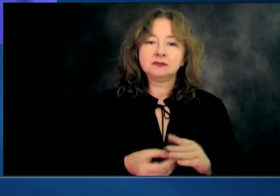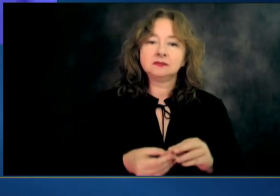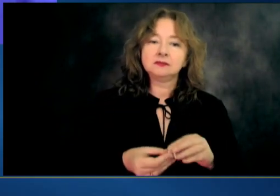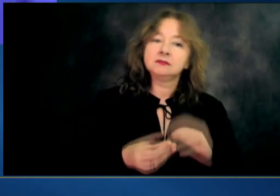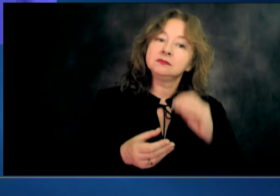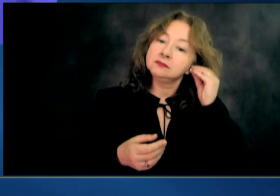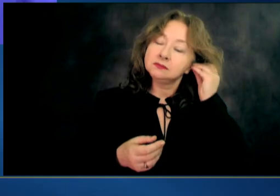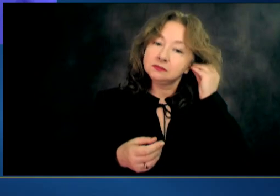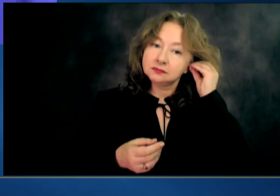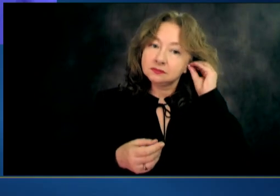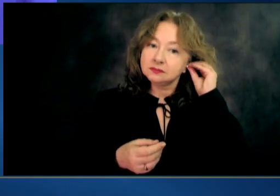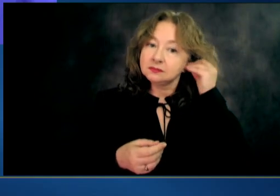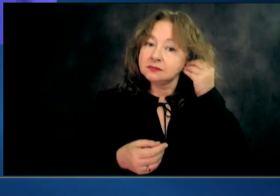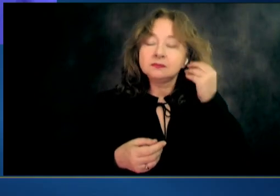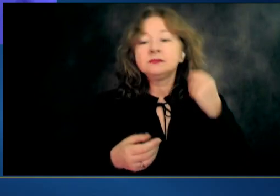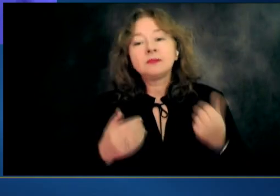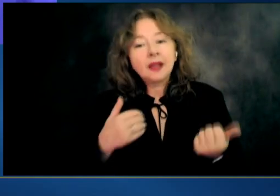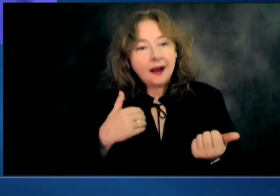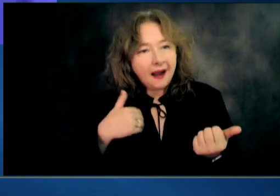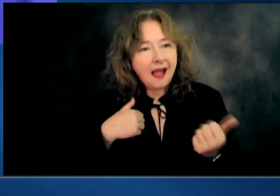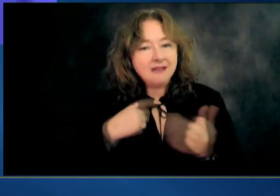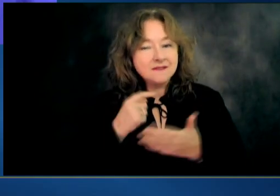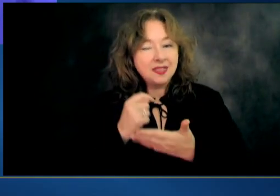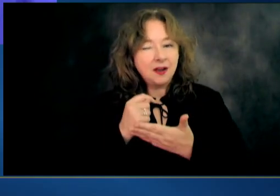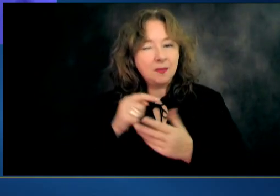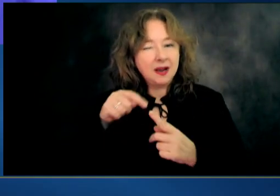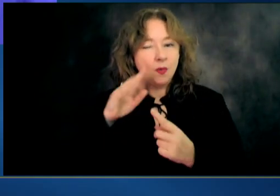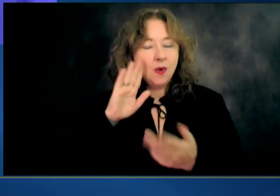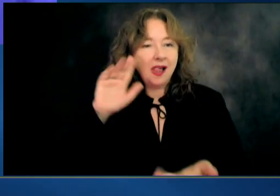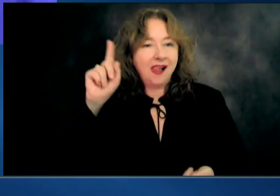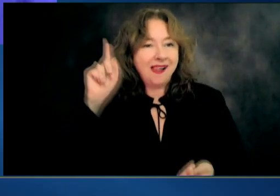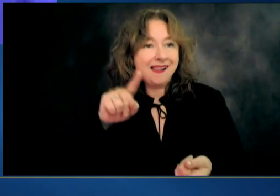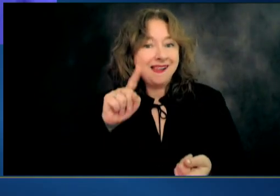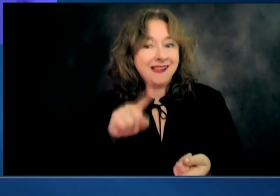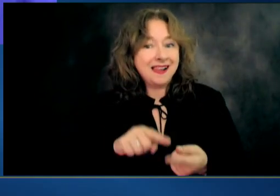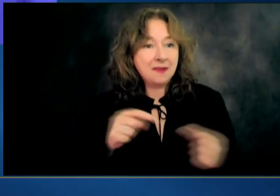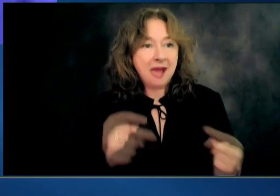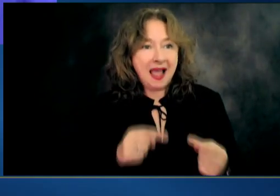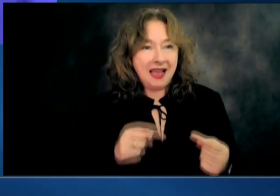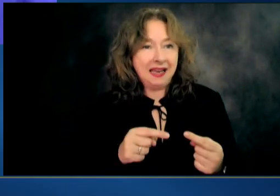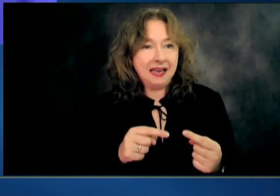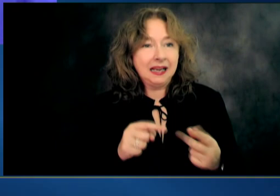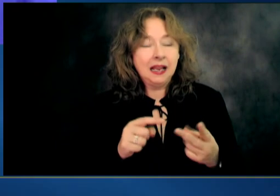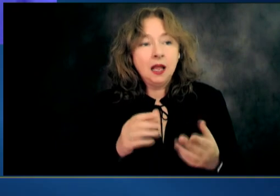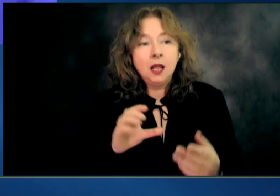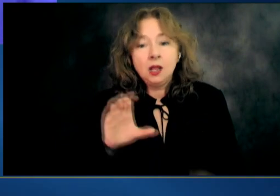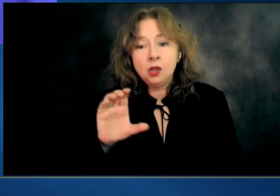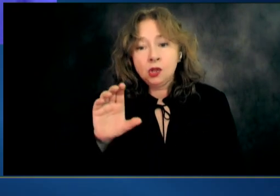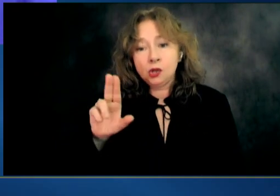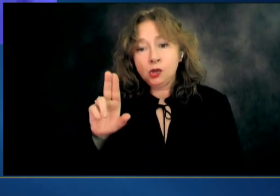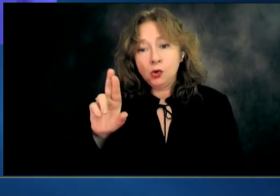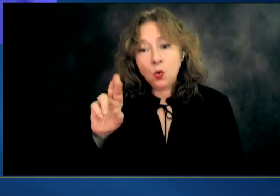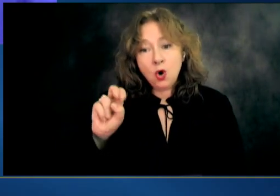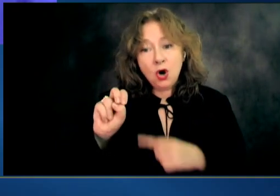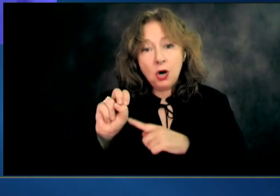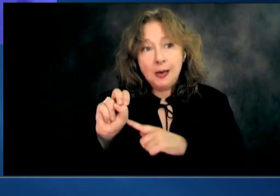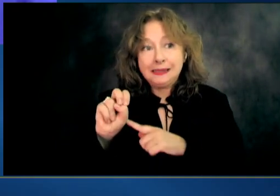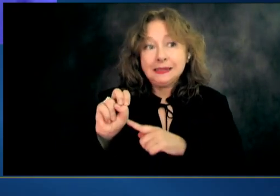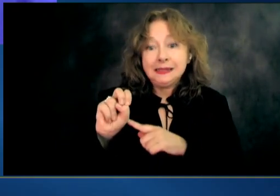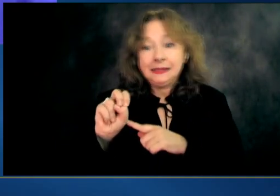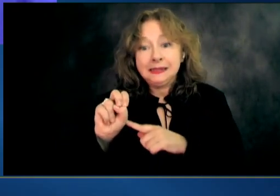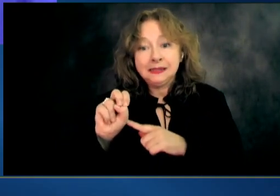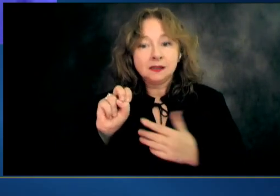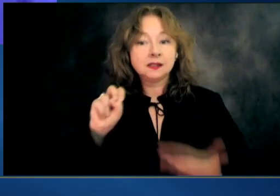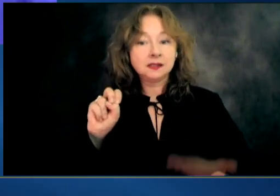relieve the pain and maybe even cure Americans of sickle cell disease, or at least address the